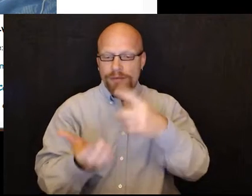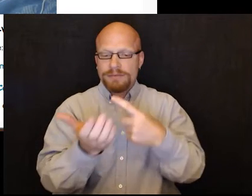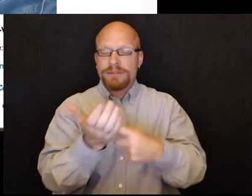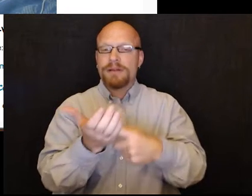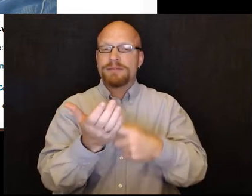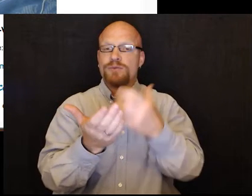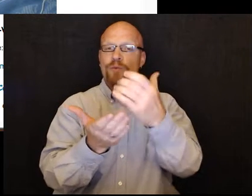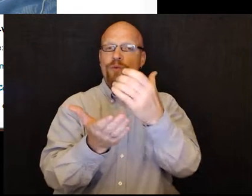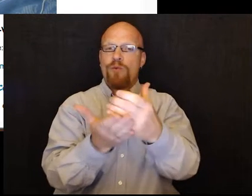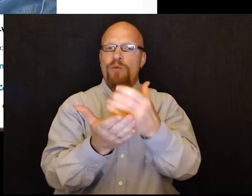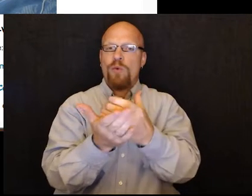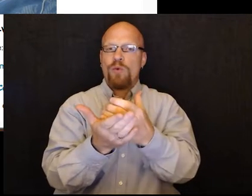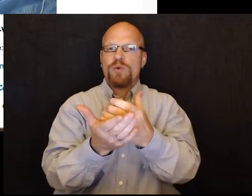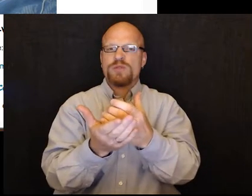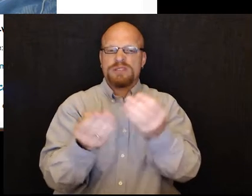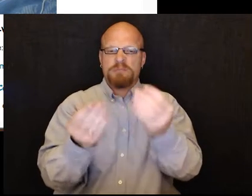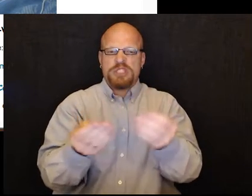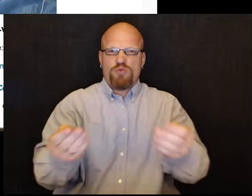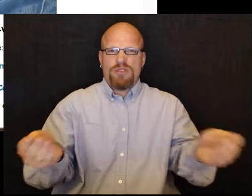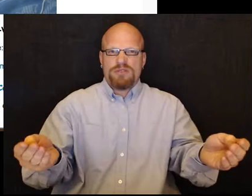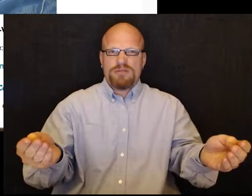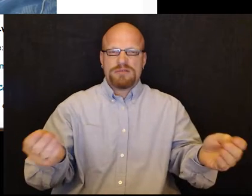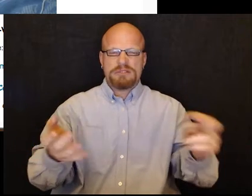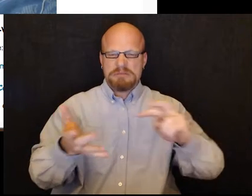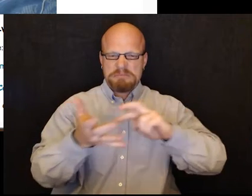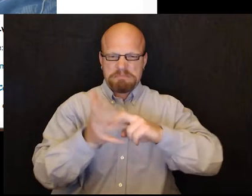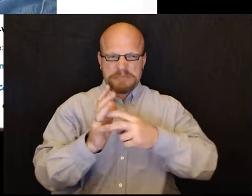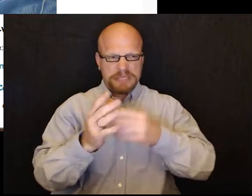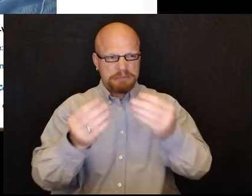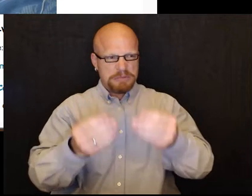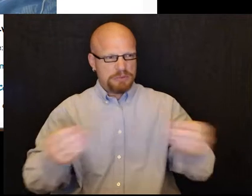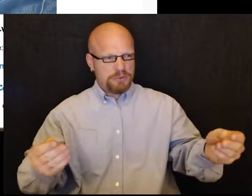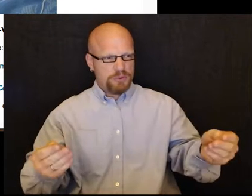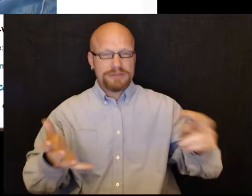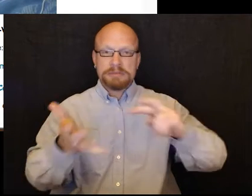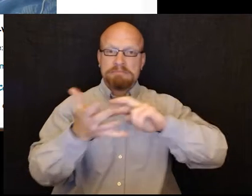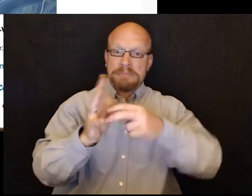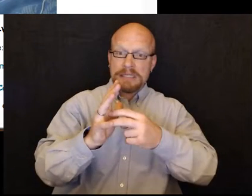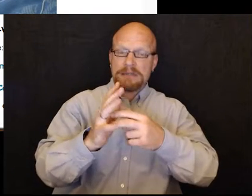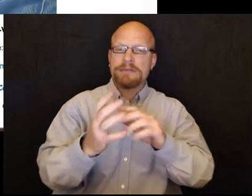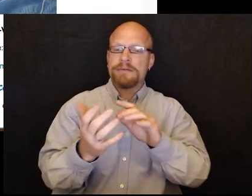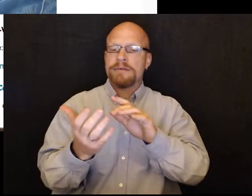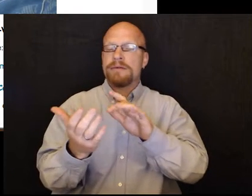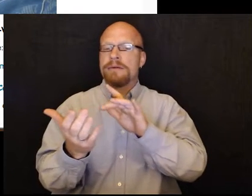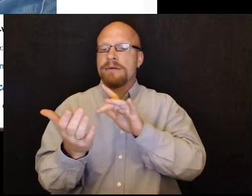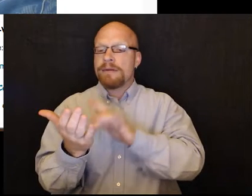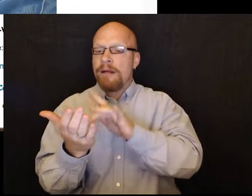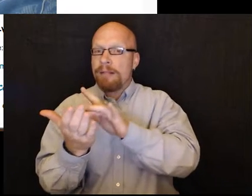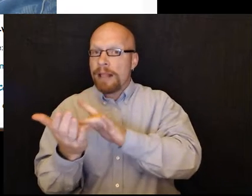second video we're going to be talking about course materials materials